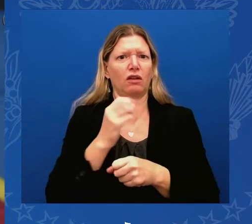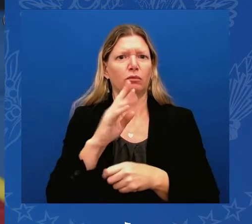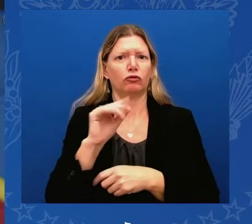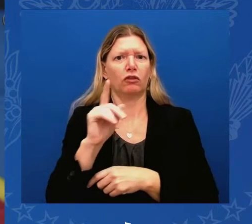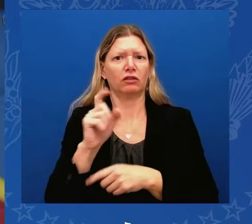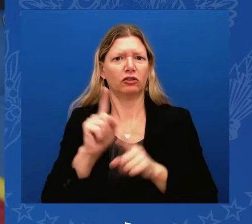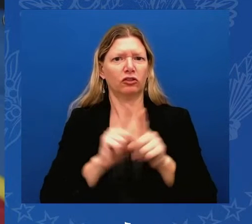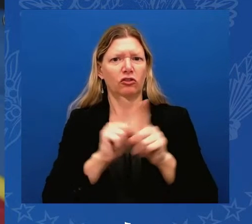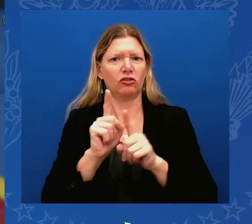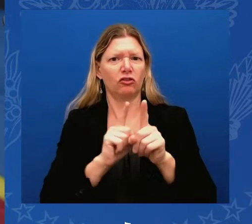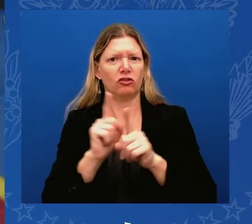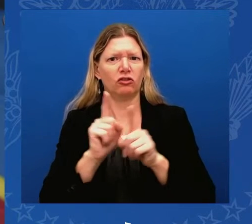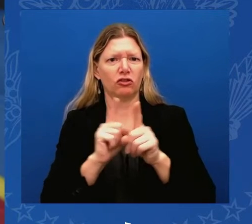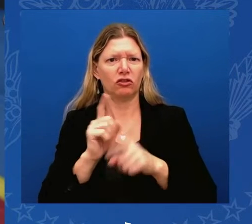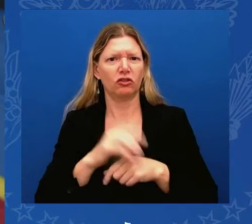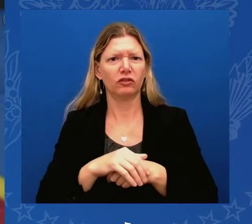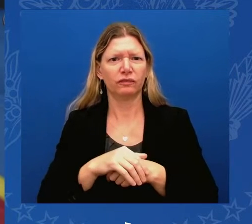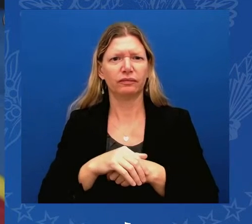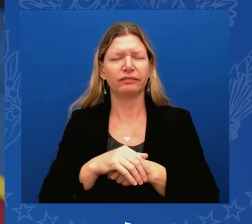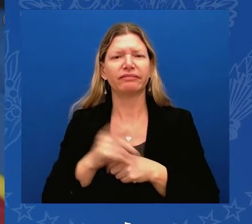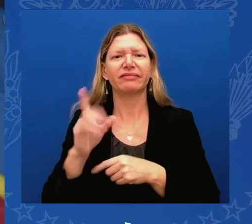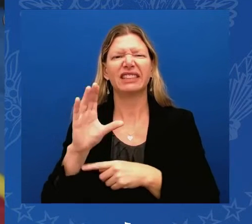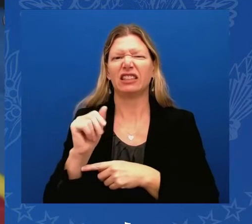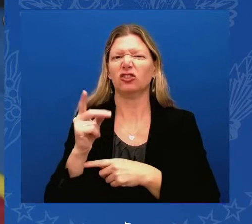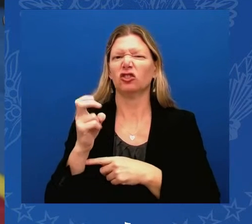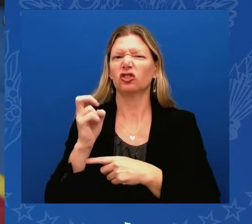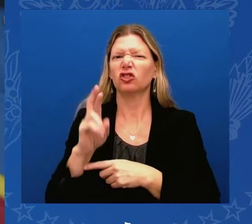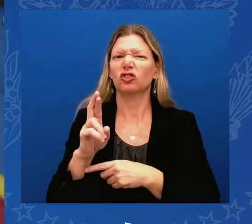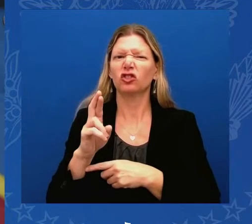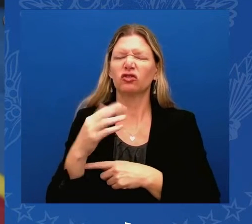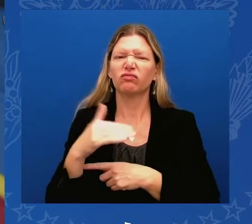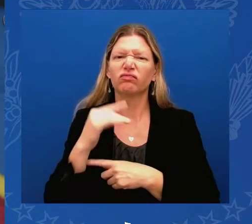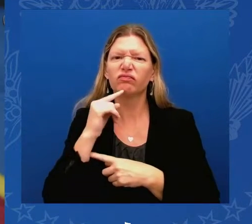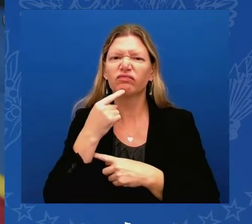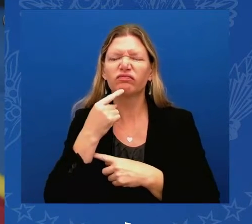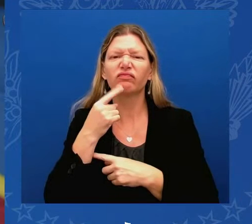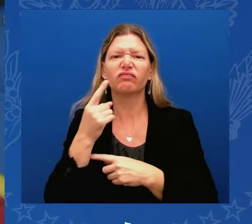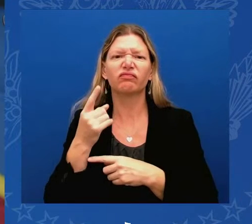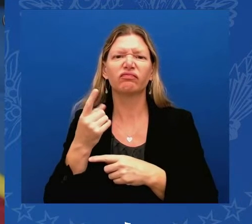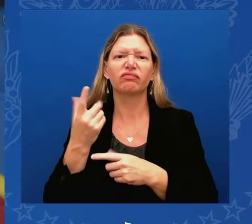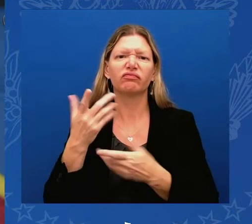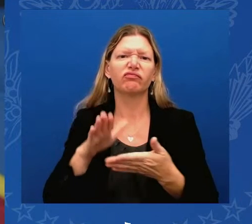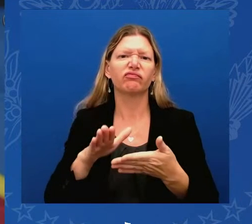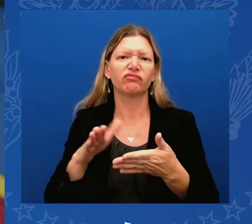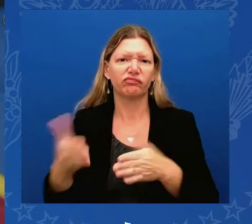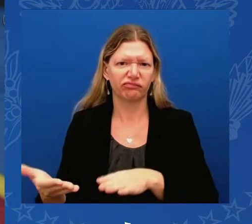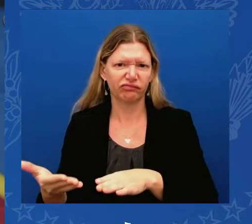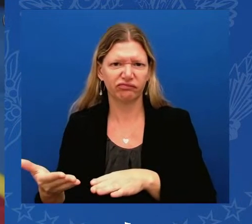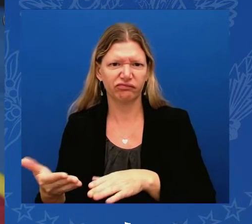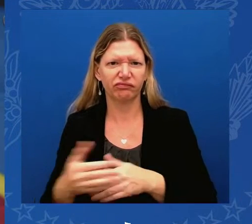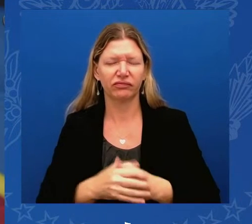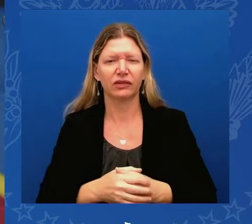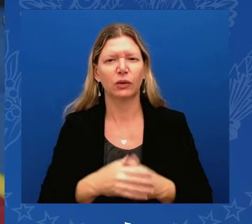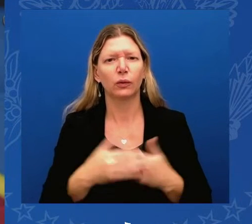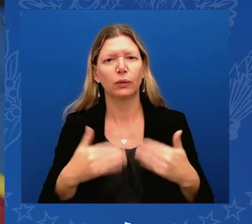On this walk of life, you can understand -- you come to understand that we don't know